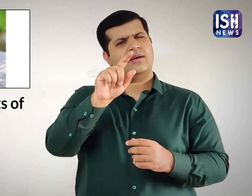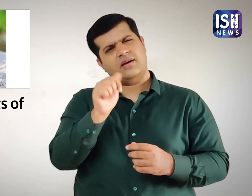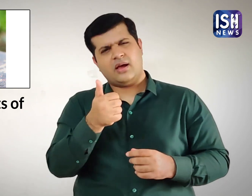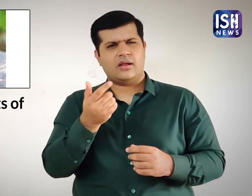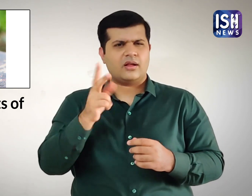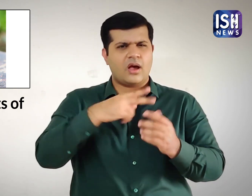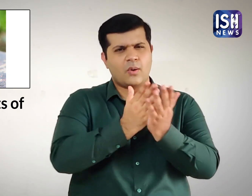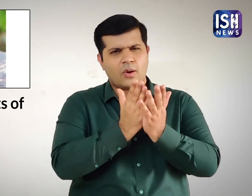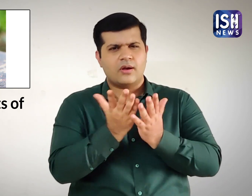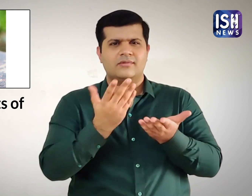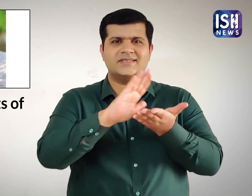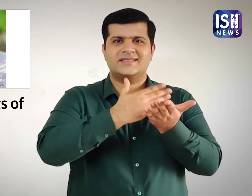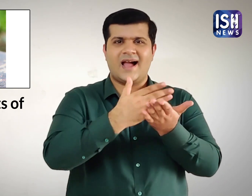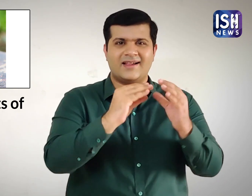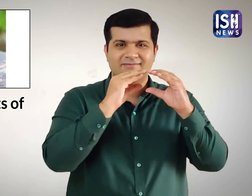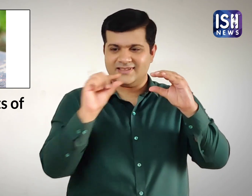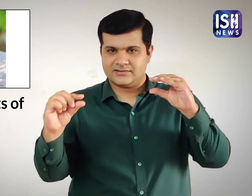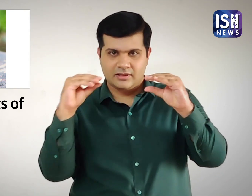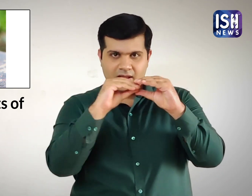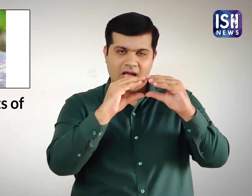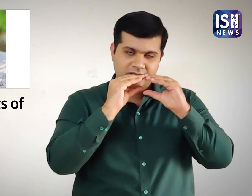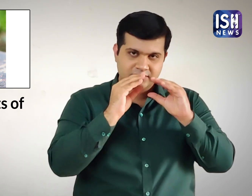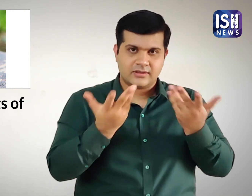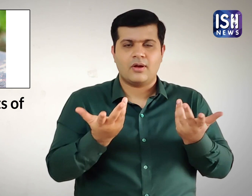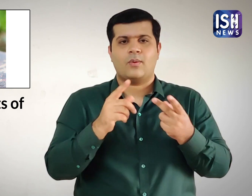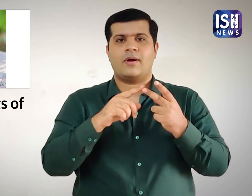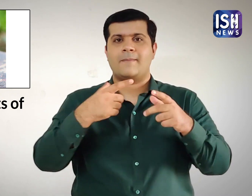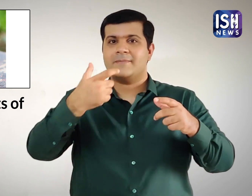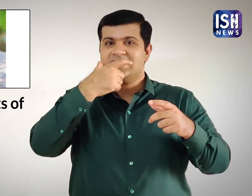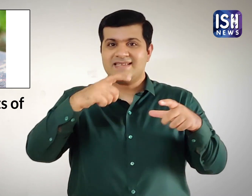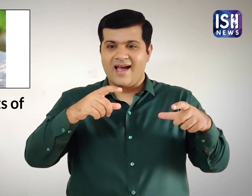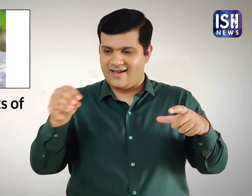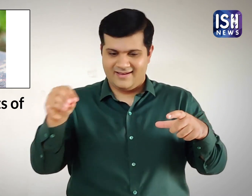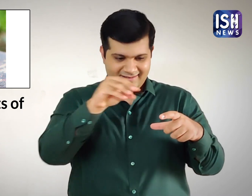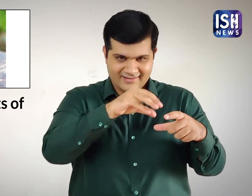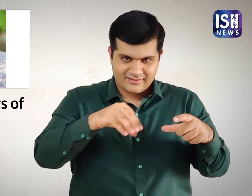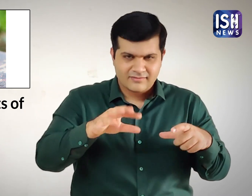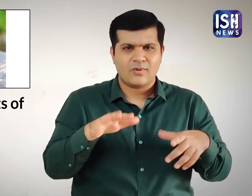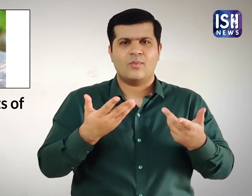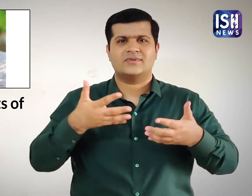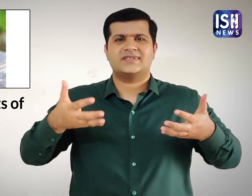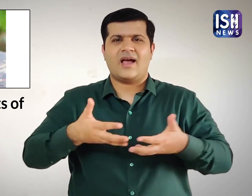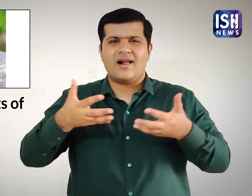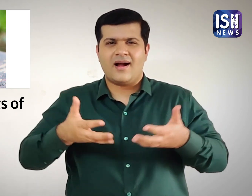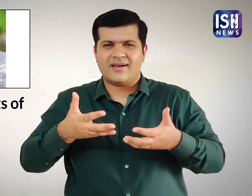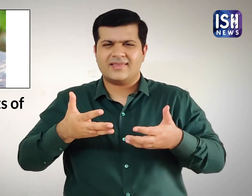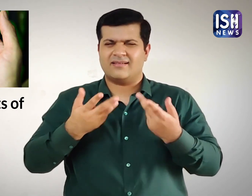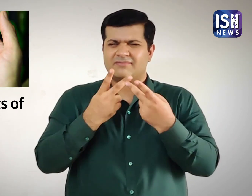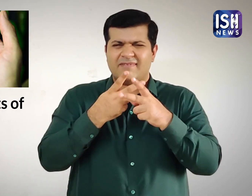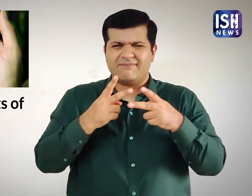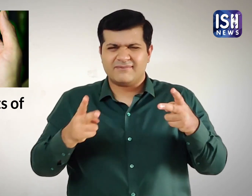you can also use them in sandwiches, pizza or salad.